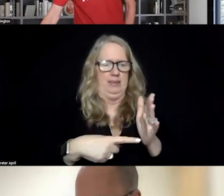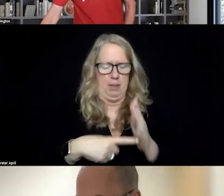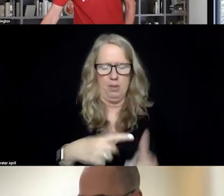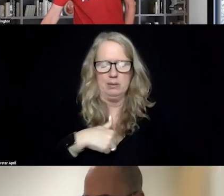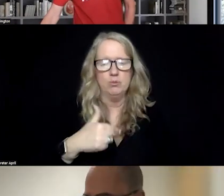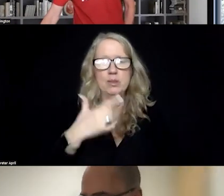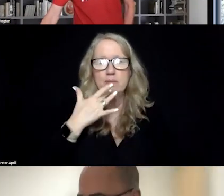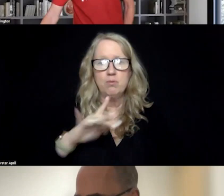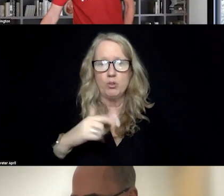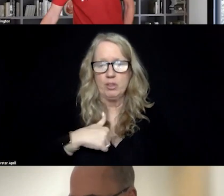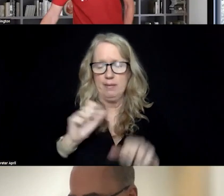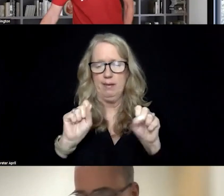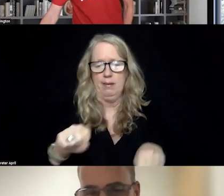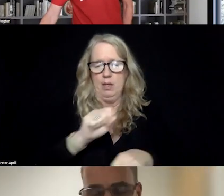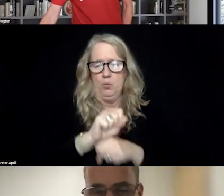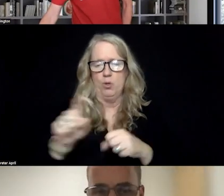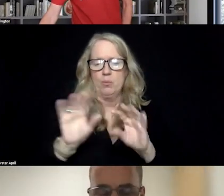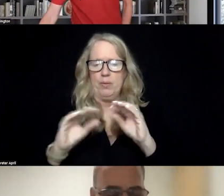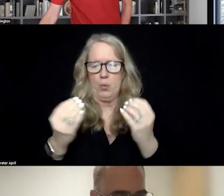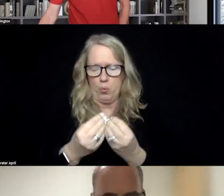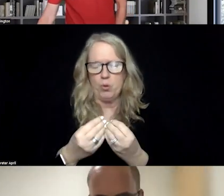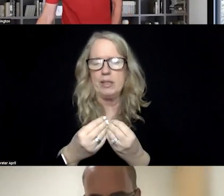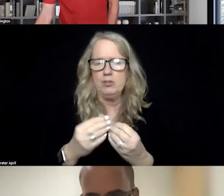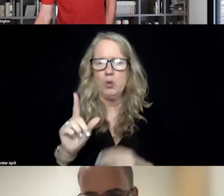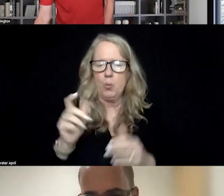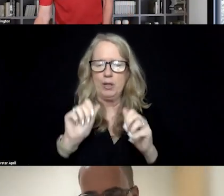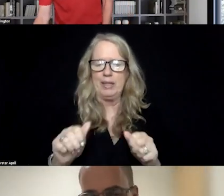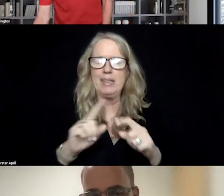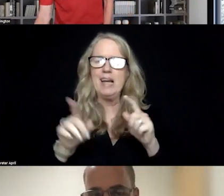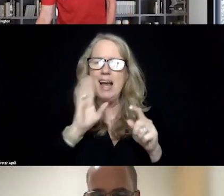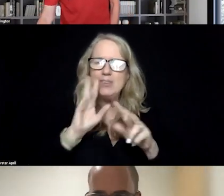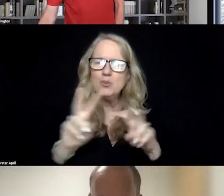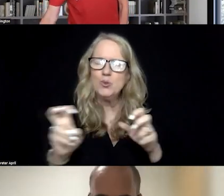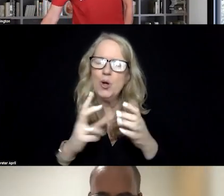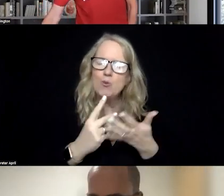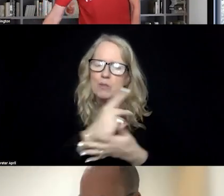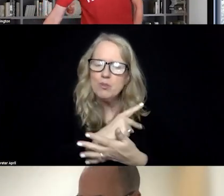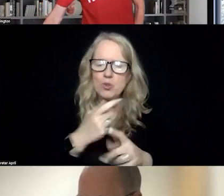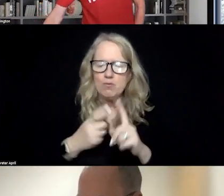ABLE TO WORK WITH AN ORGANIZATION THAT IS DOING SAMPLES FROM A